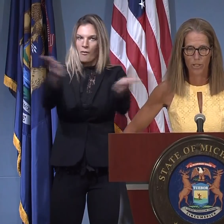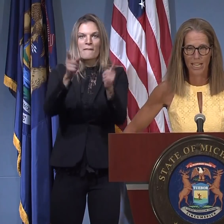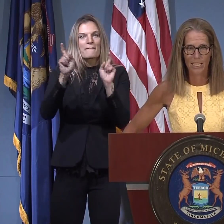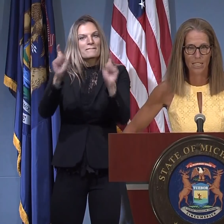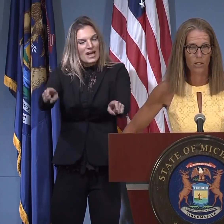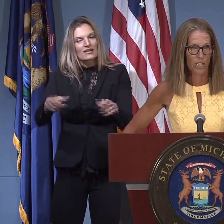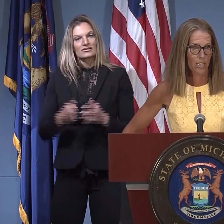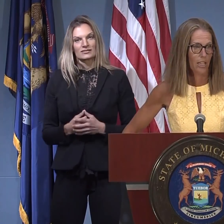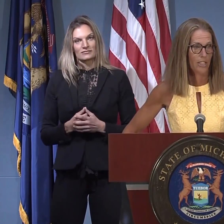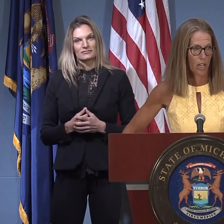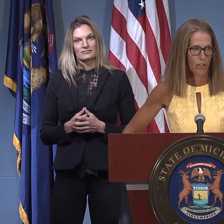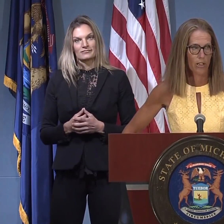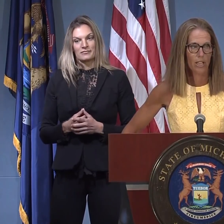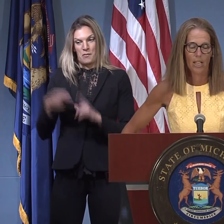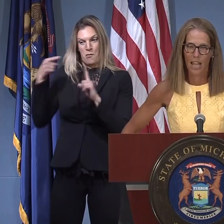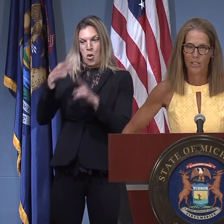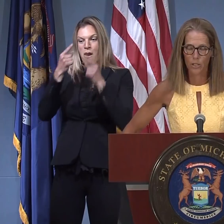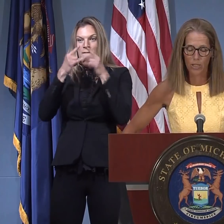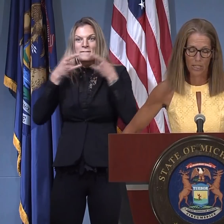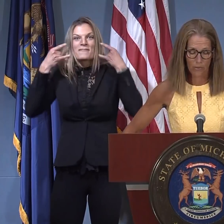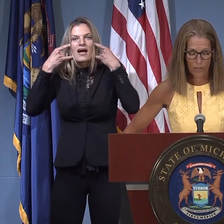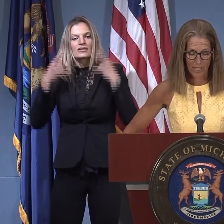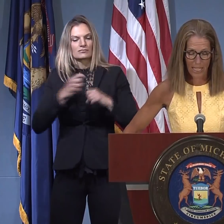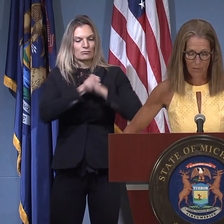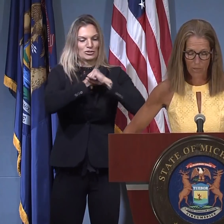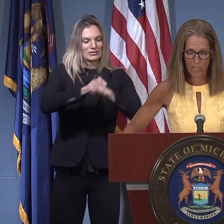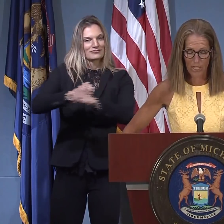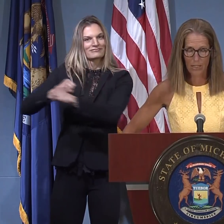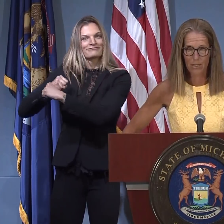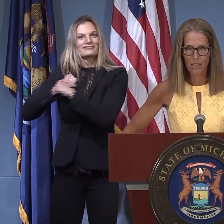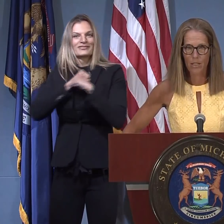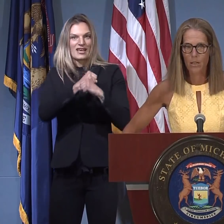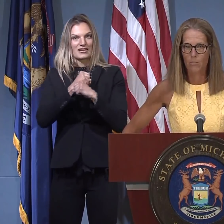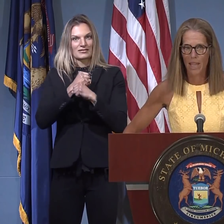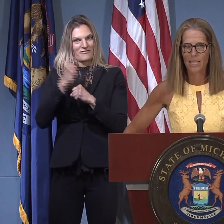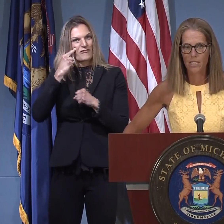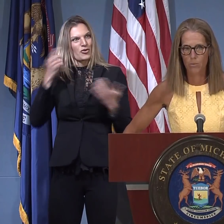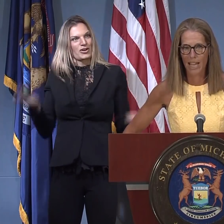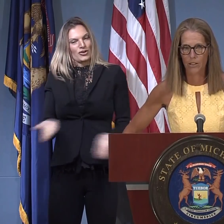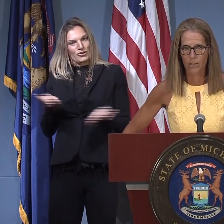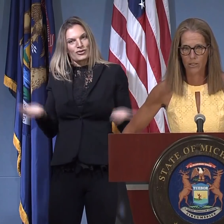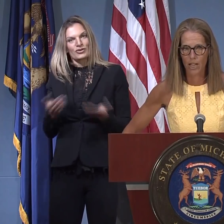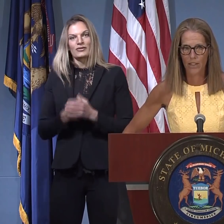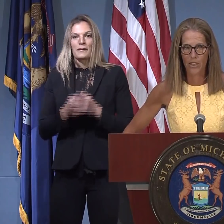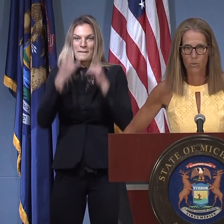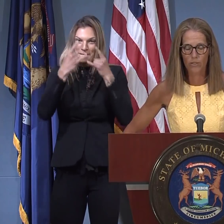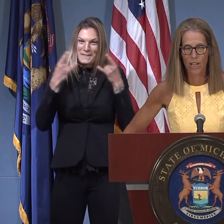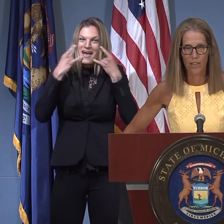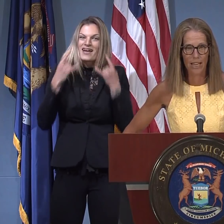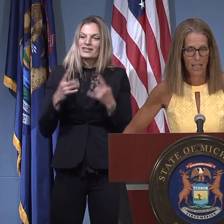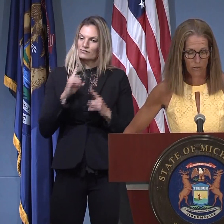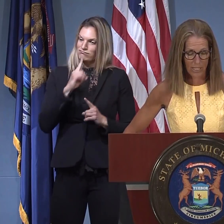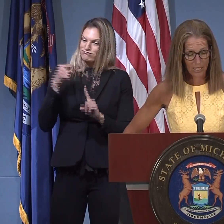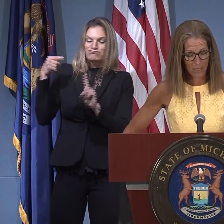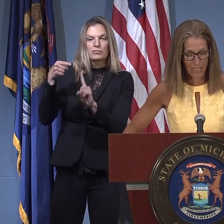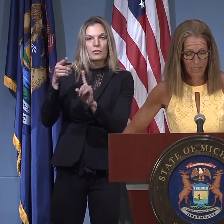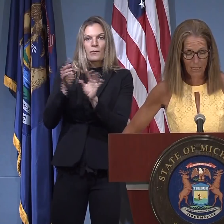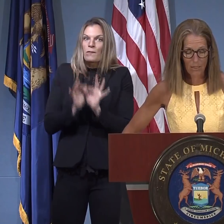WE CAN DO THAT WITHOUT ALL OF YOU AND EVERWIN OUR STATE WEARING THEIR MASKS AND PROTECT EACH OTHER AND DOING IT FOR THE